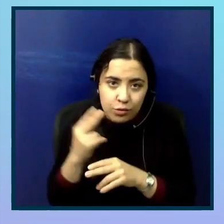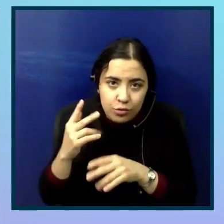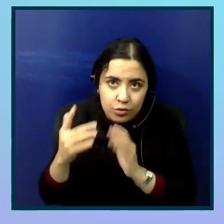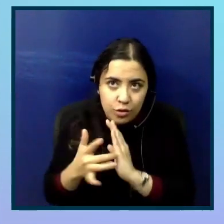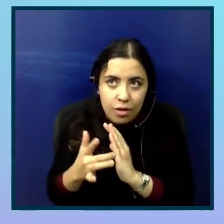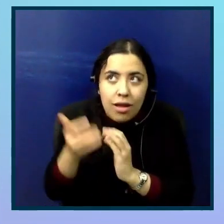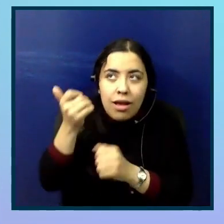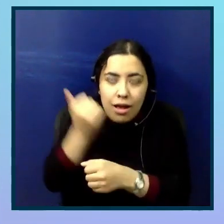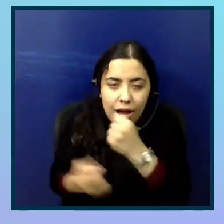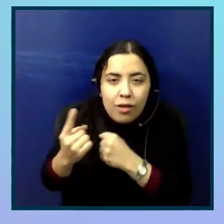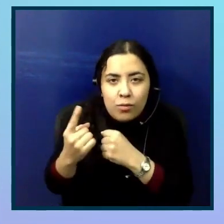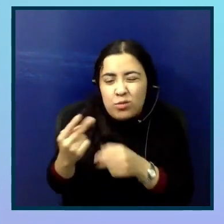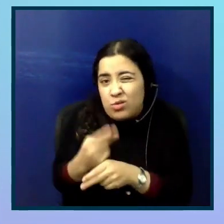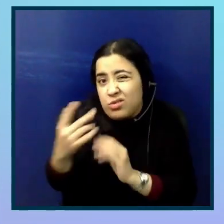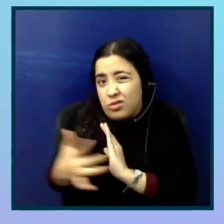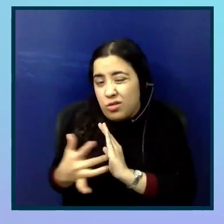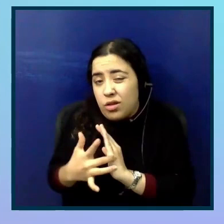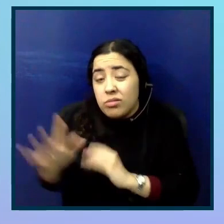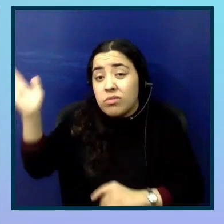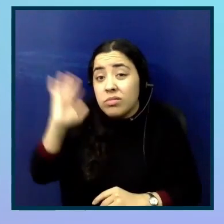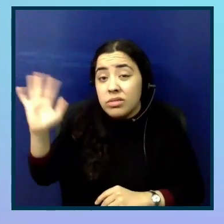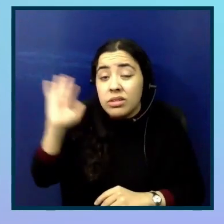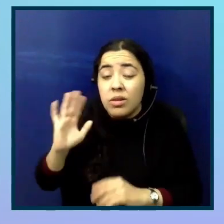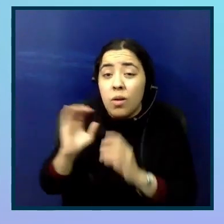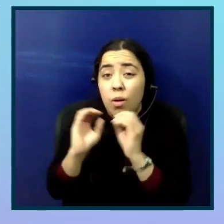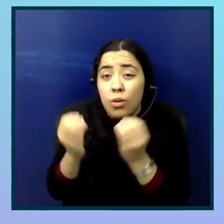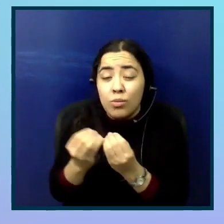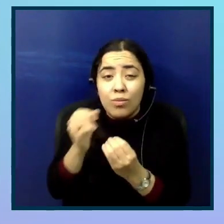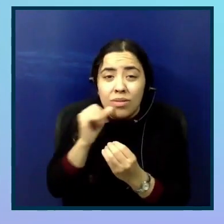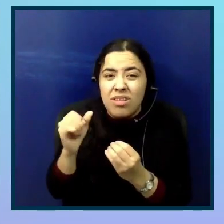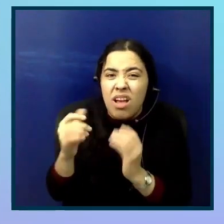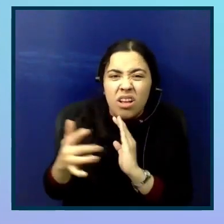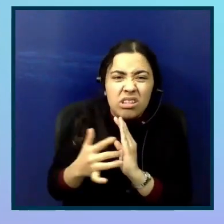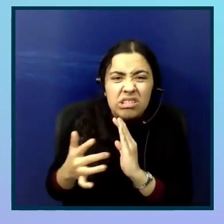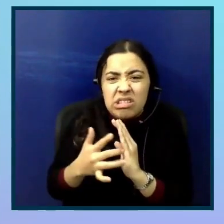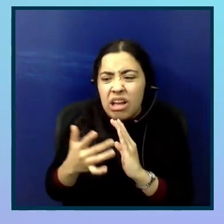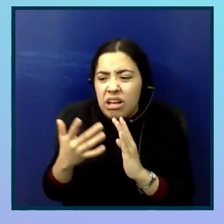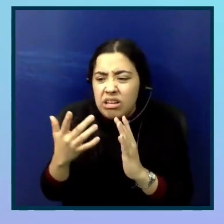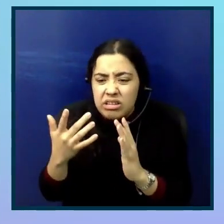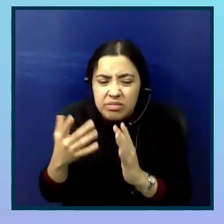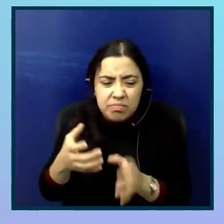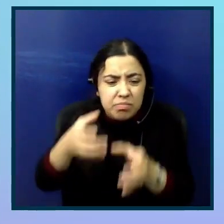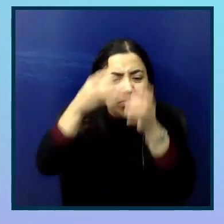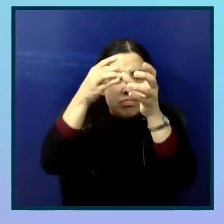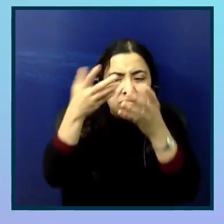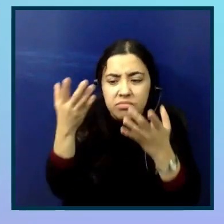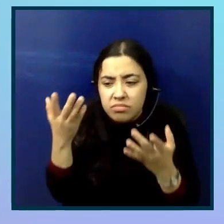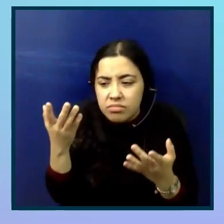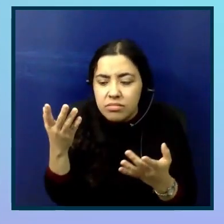Like even organizations that were never tech savvy, never encouraged working remotely, were forced to adapt.